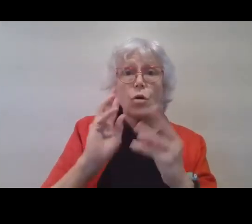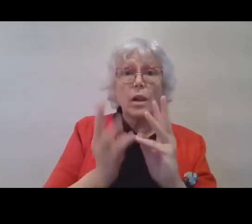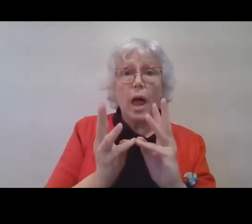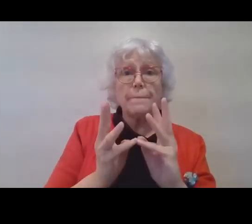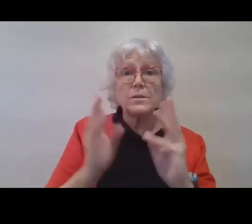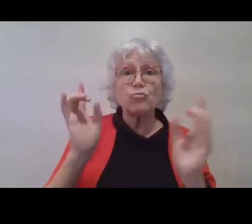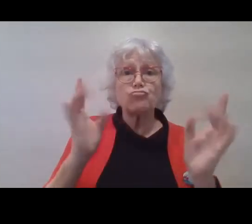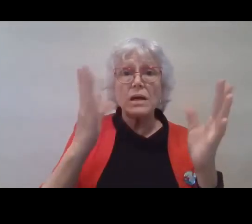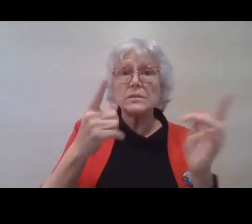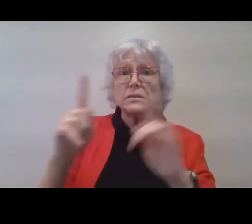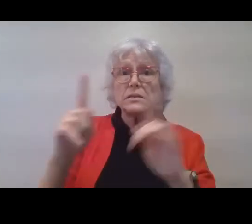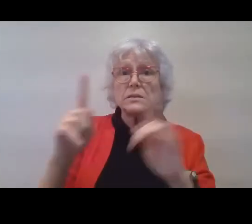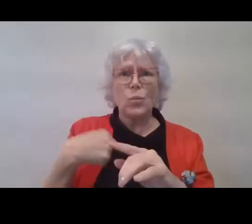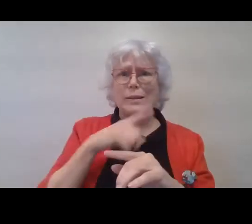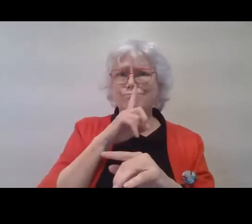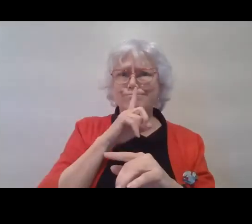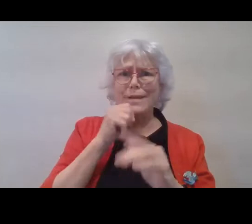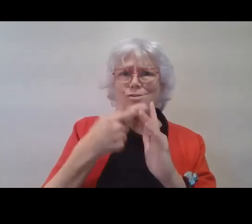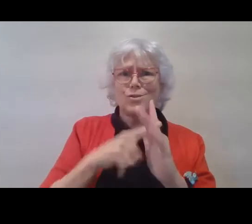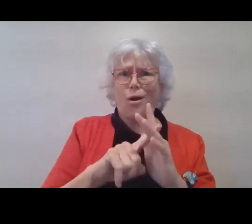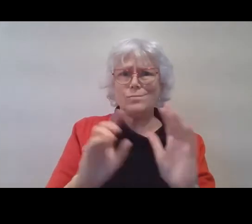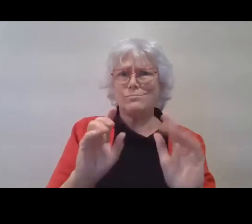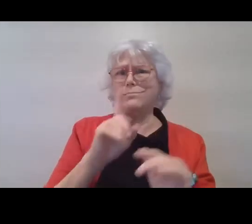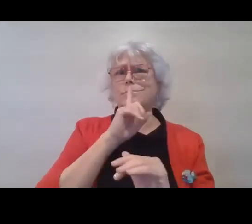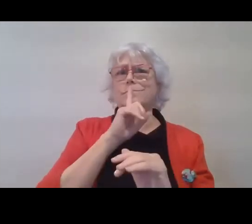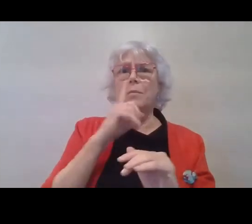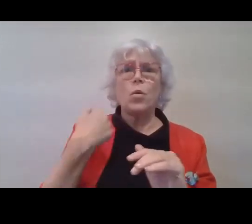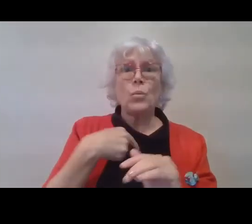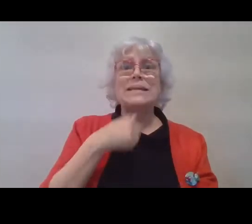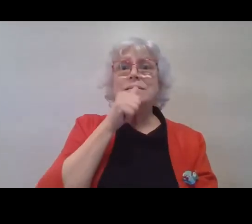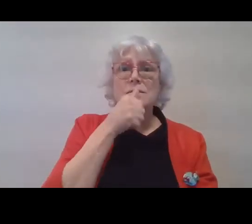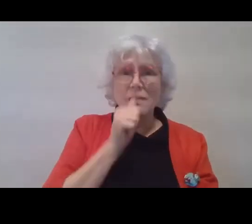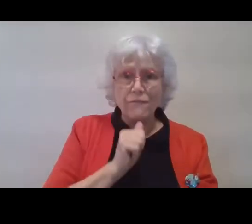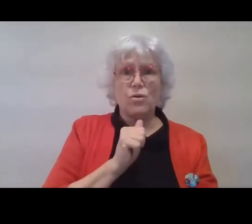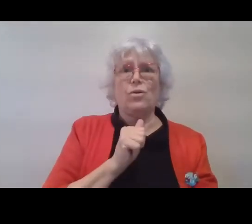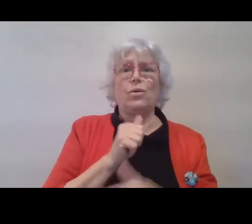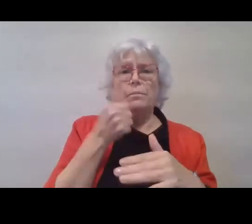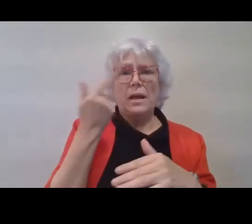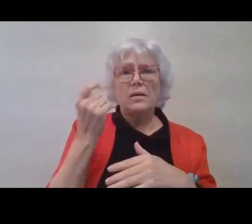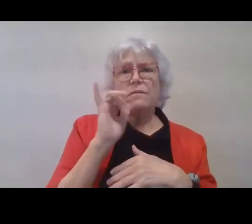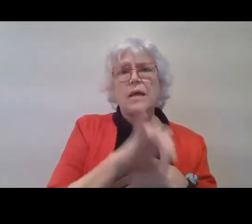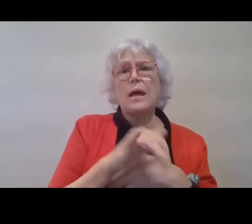did not start, but we are suffering under. Meanwhile many that are supposedly